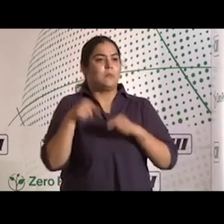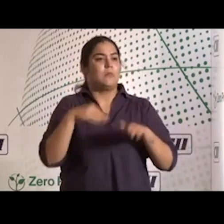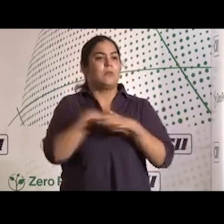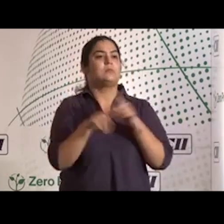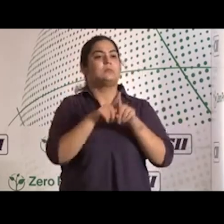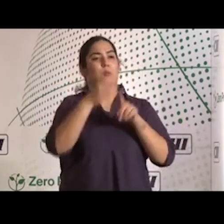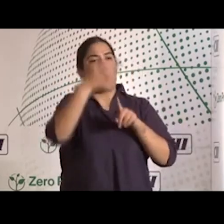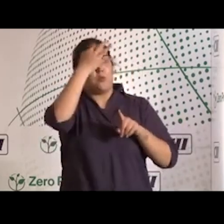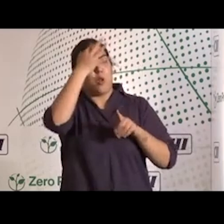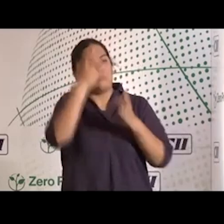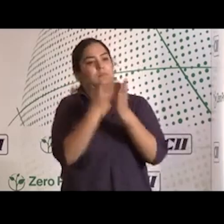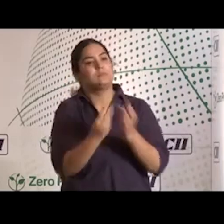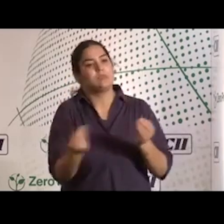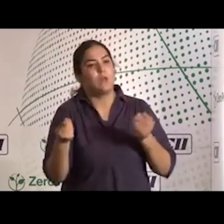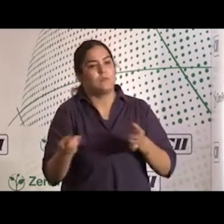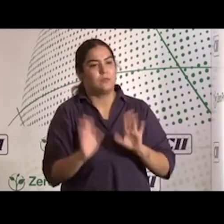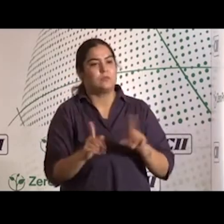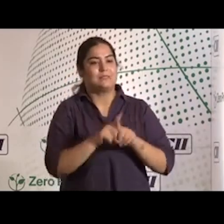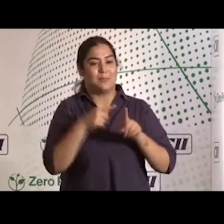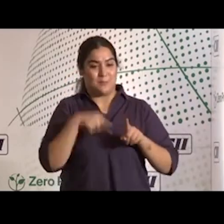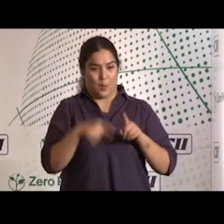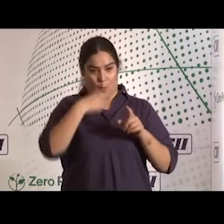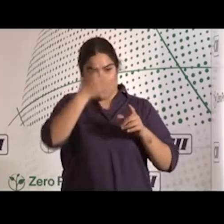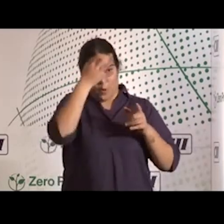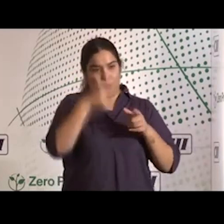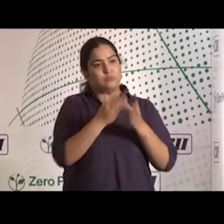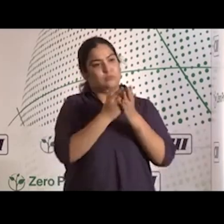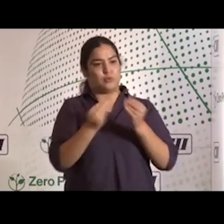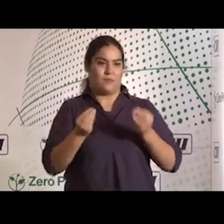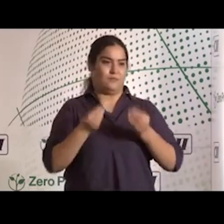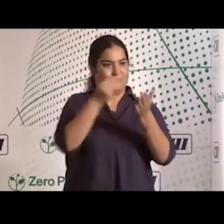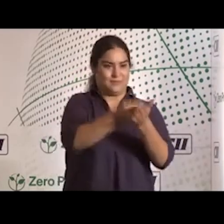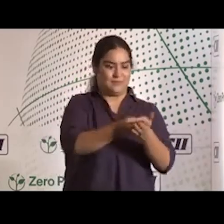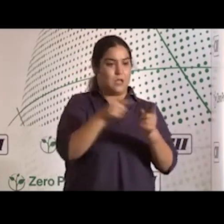and then coming up with solutions, which is for the entire spectrum.